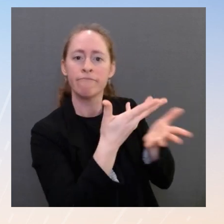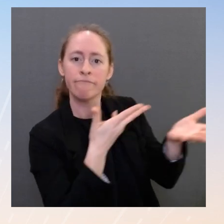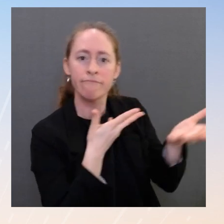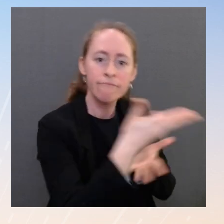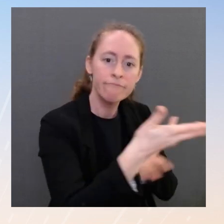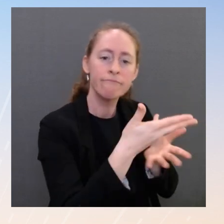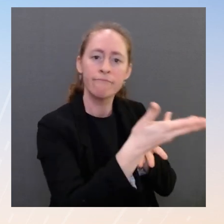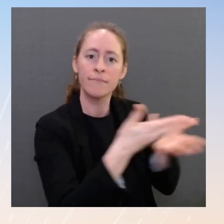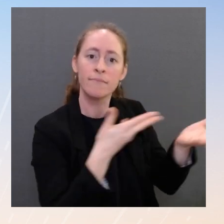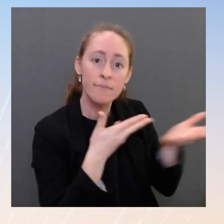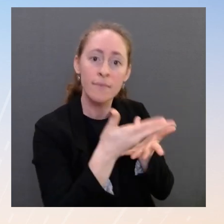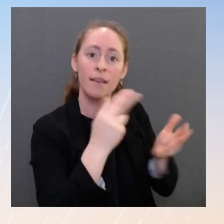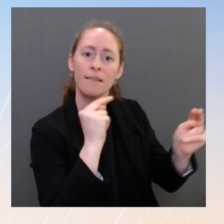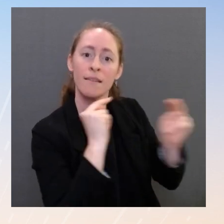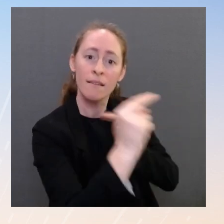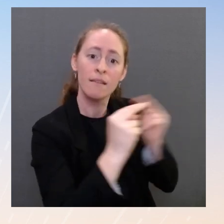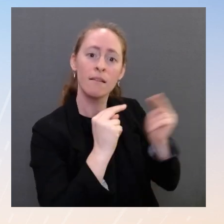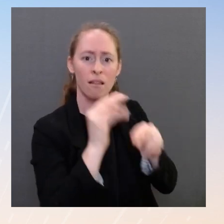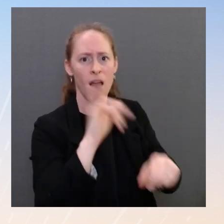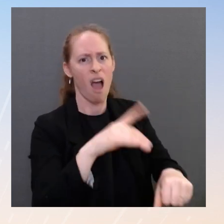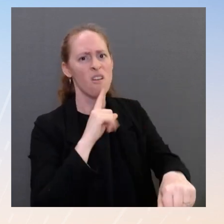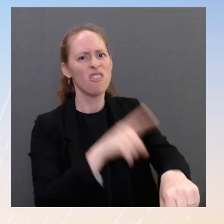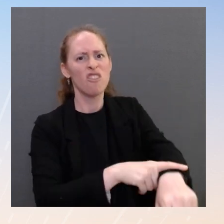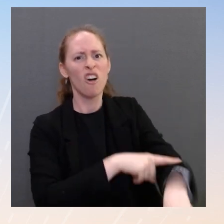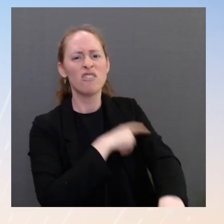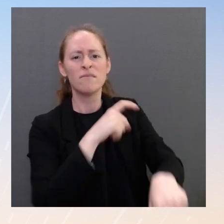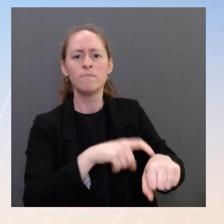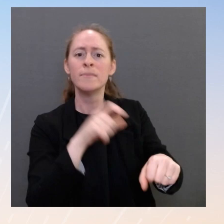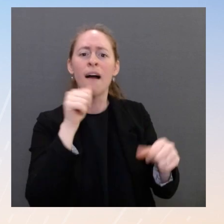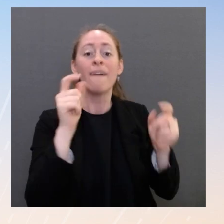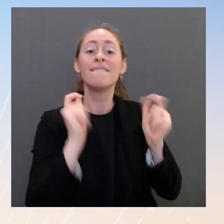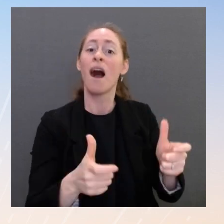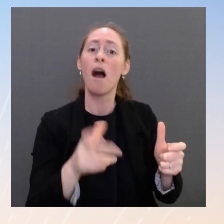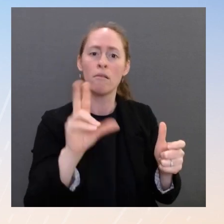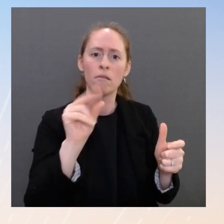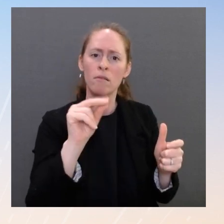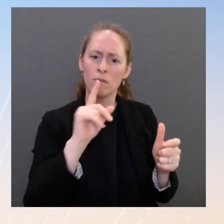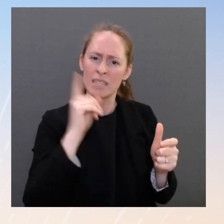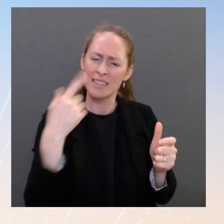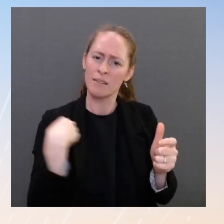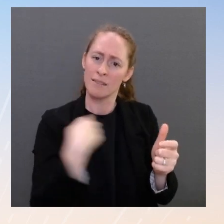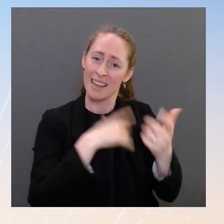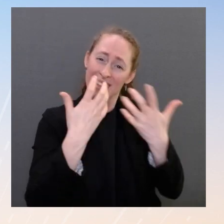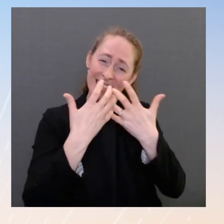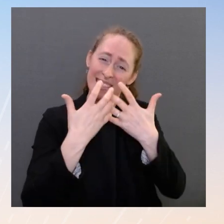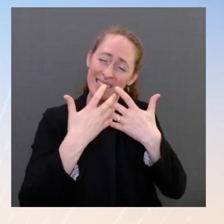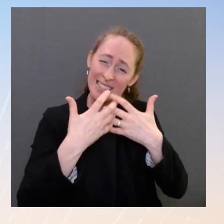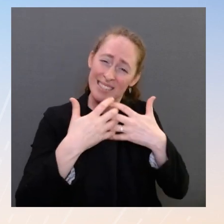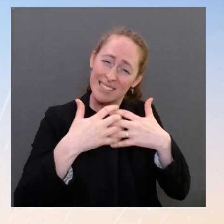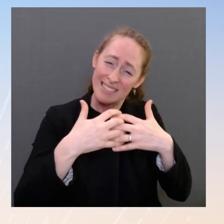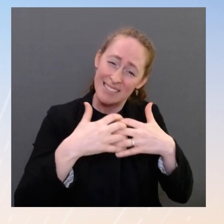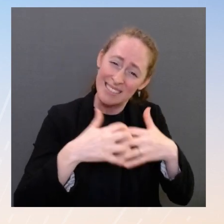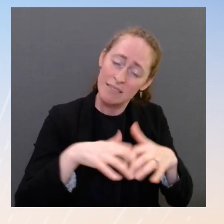And our effort and our objective was to take steps that we needed to take to bring him home, knowing his health conditions and knowing he's been held for too long.